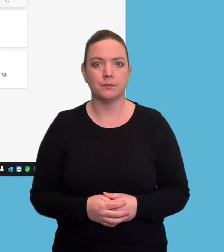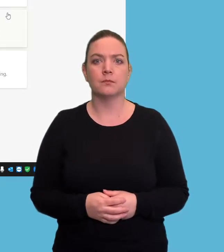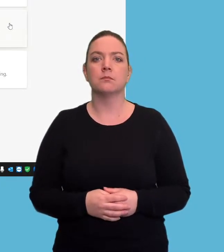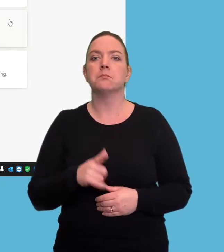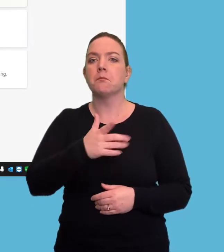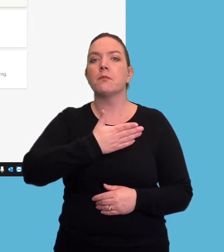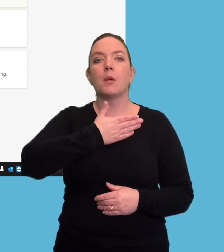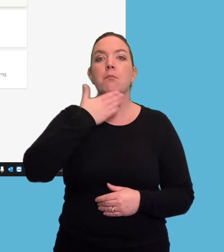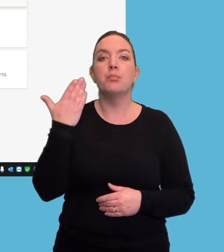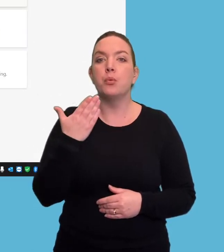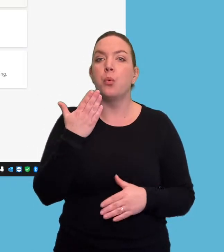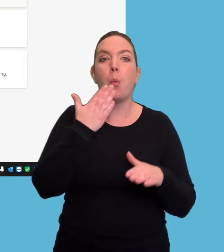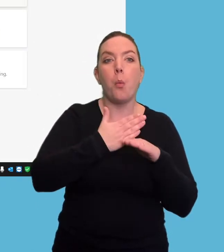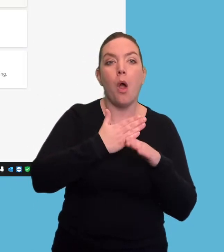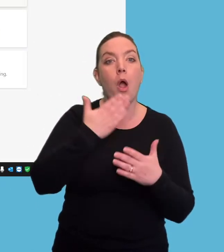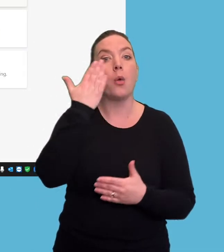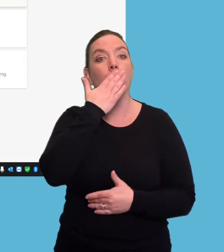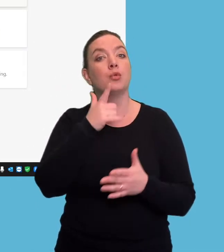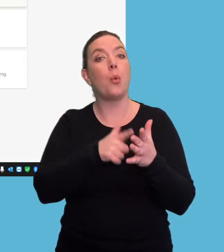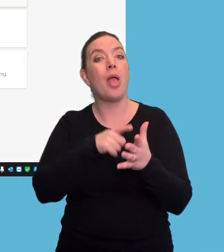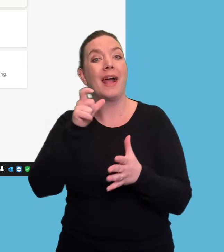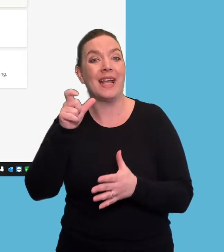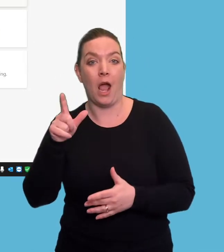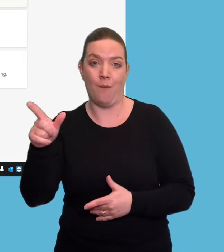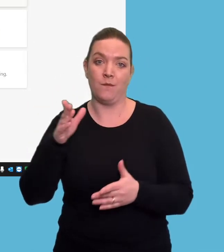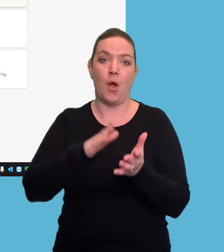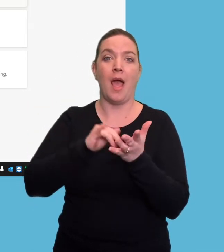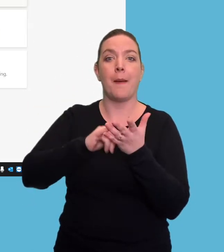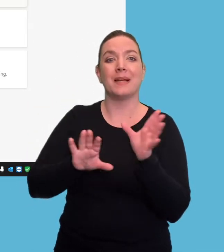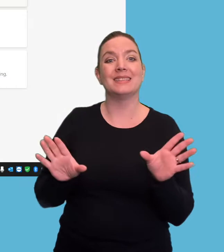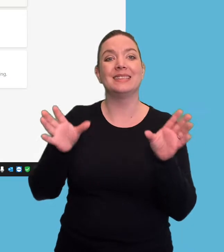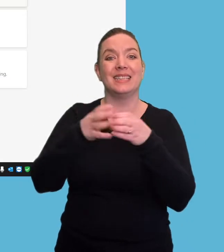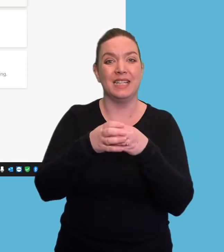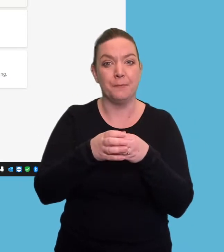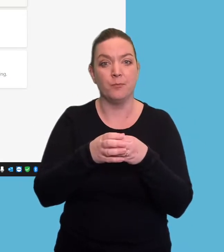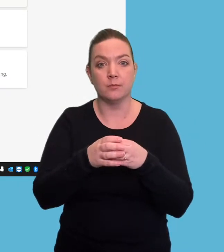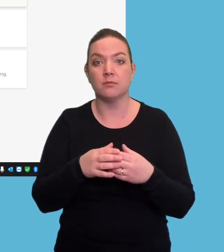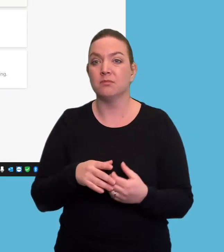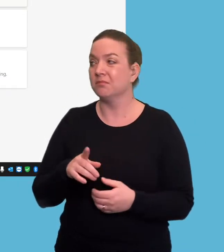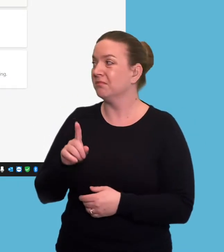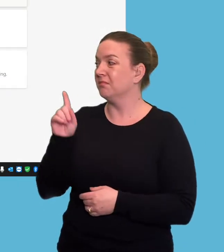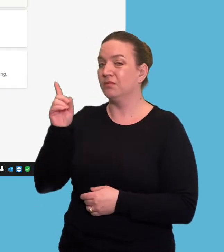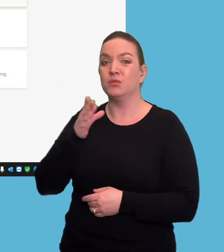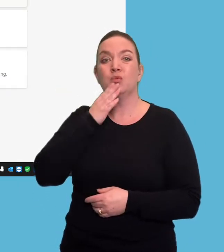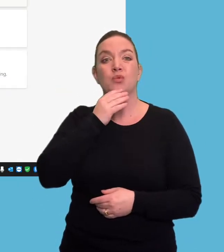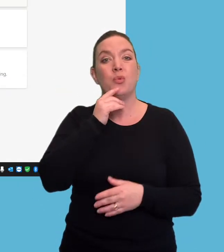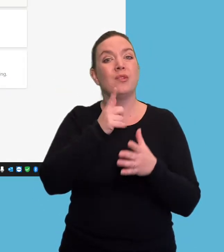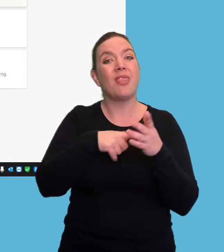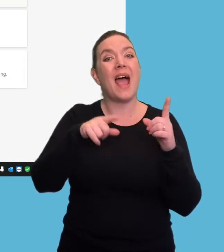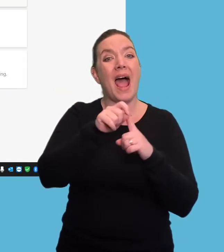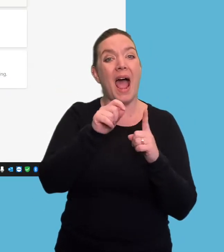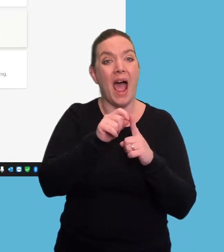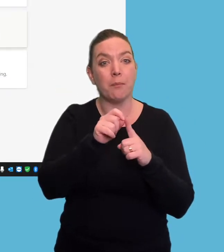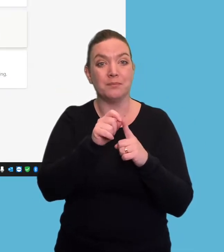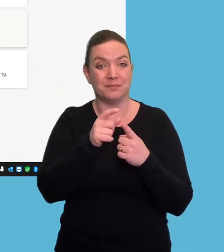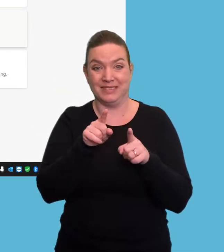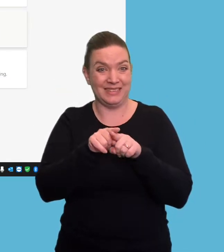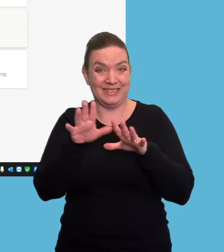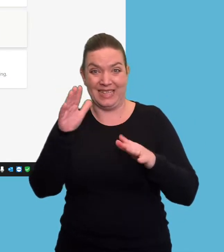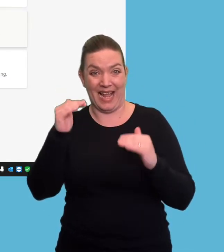If you don't have a work or school account for MS Teams, the experience of using the free Windows app or the browser are pretty much the same.